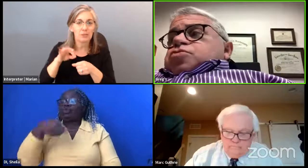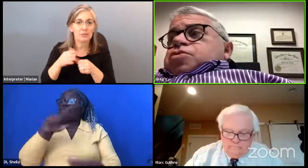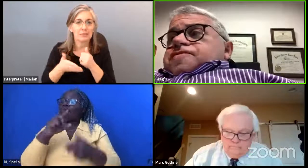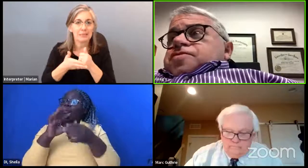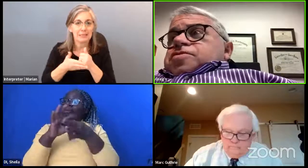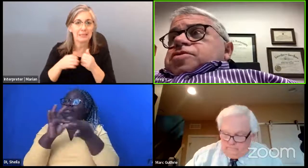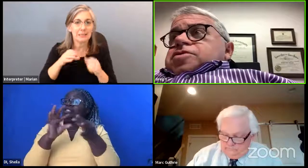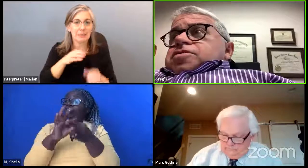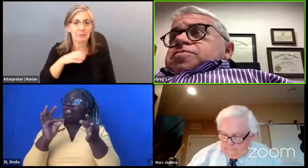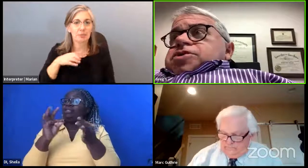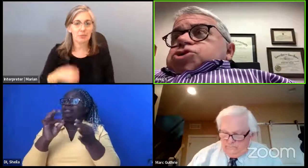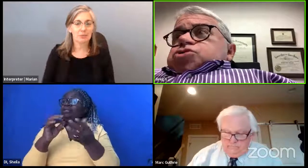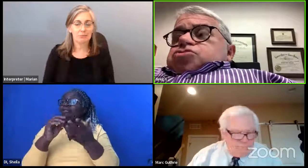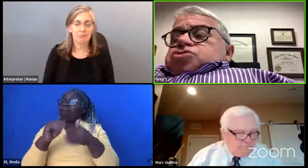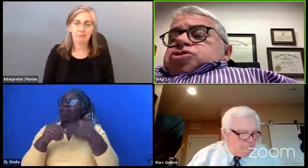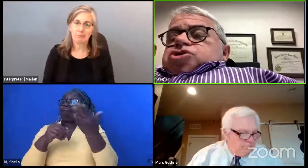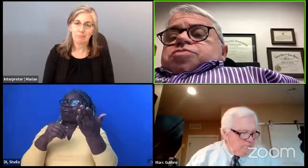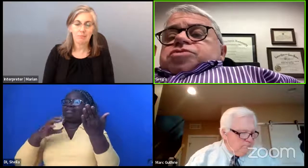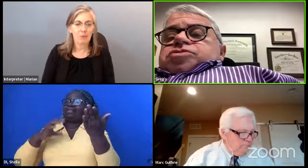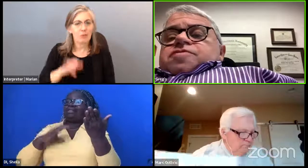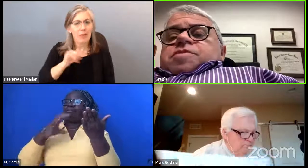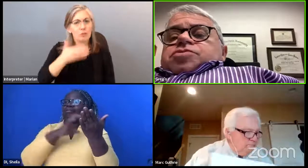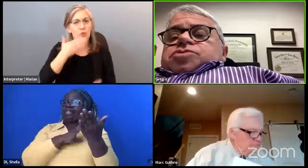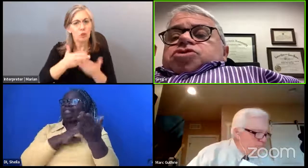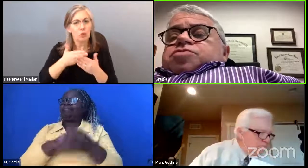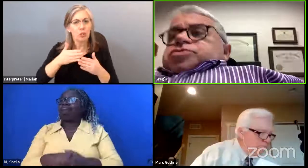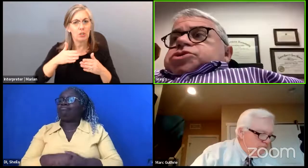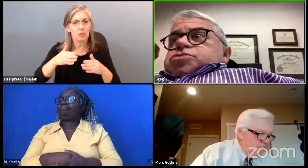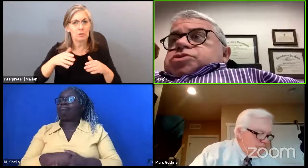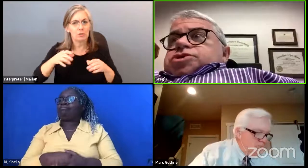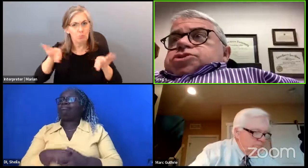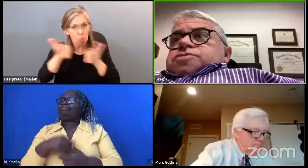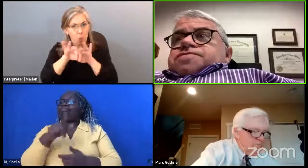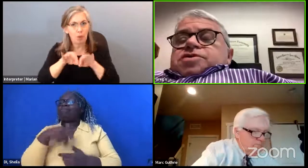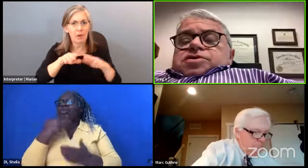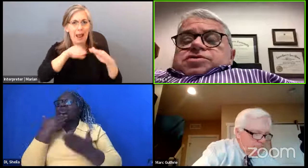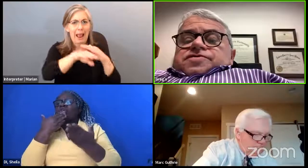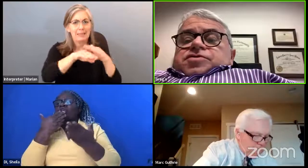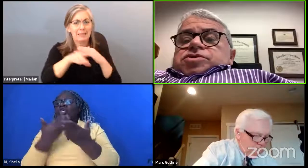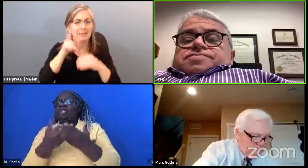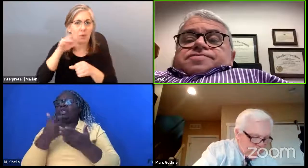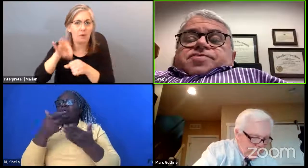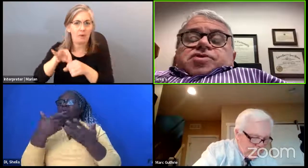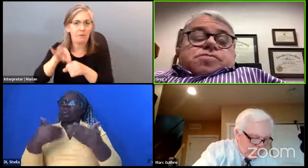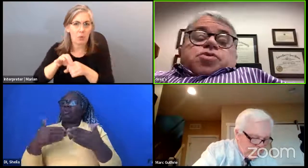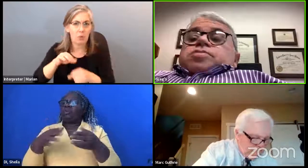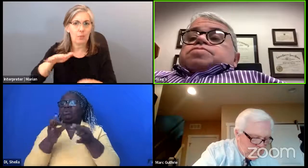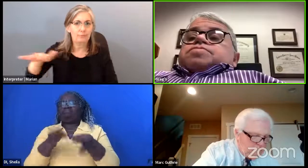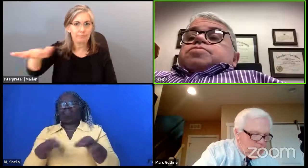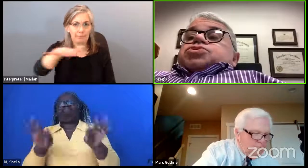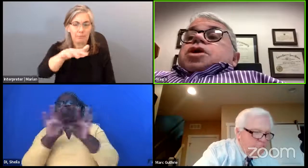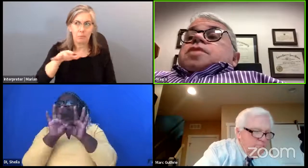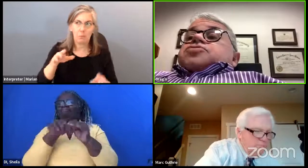Good work for making sure that there's accessibility for people with disabilities as it relates to voting. Very important job.